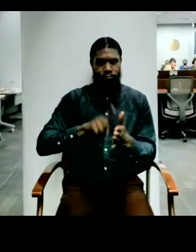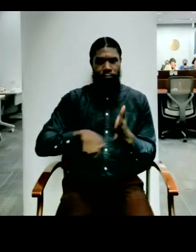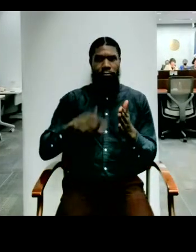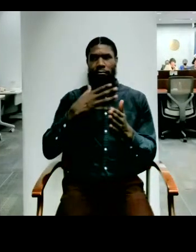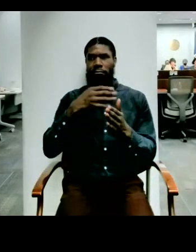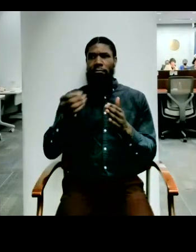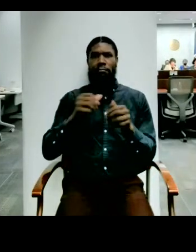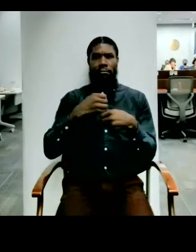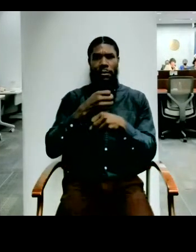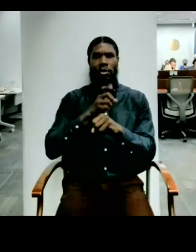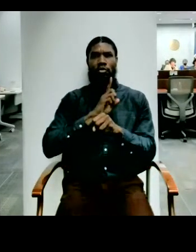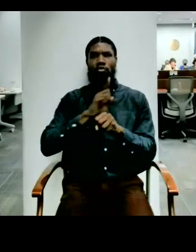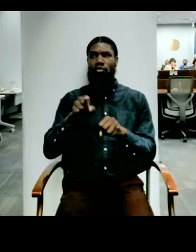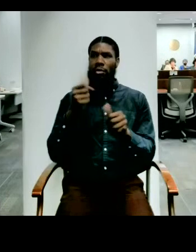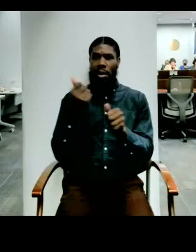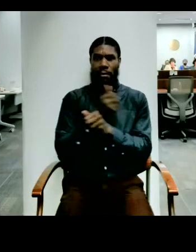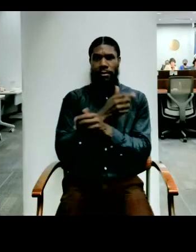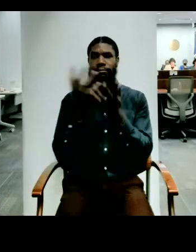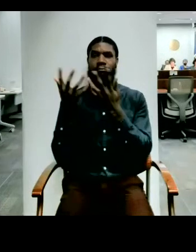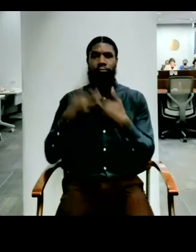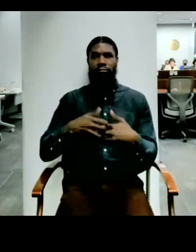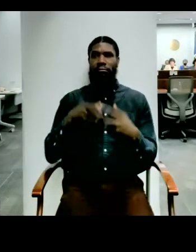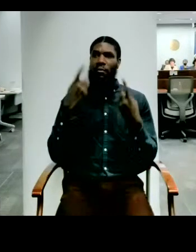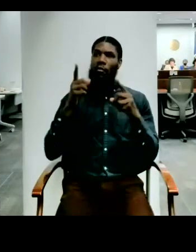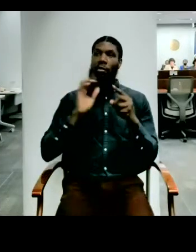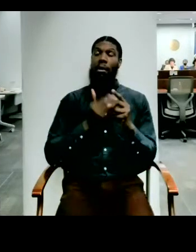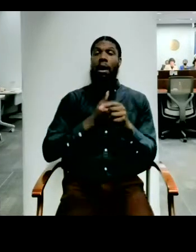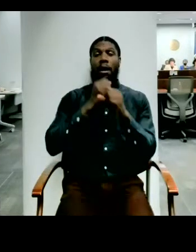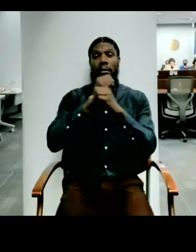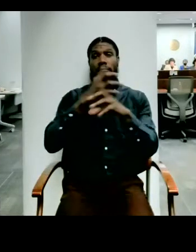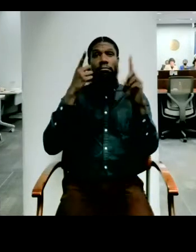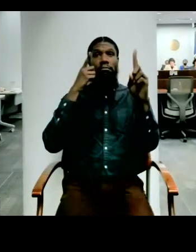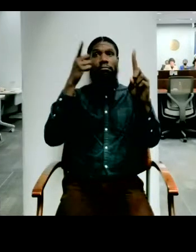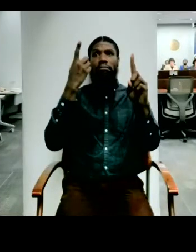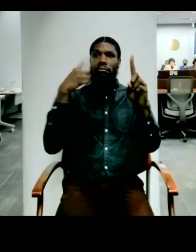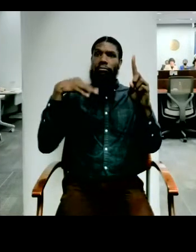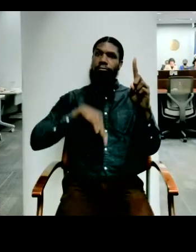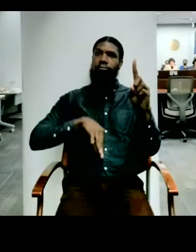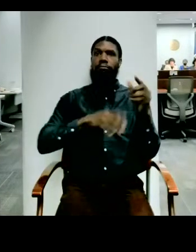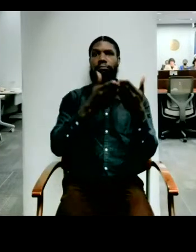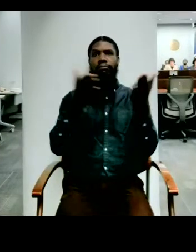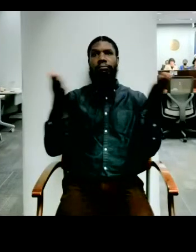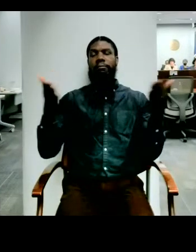our mission, ultimately on behalf of the best interest of the public, therefore input from the